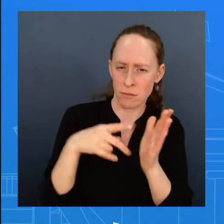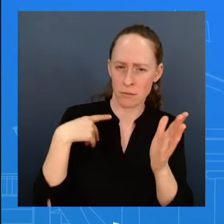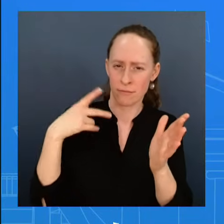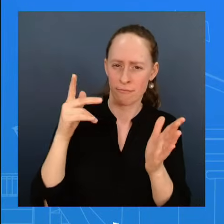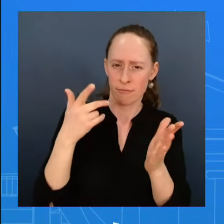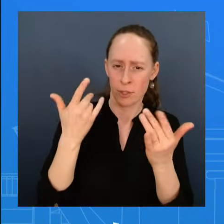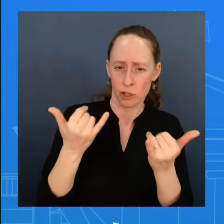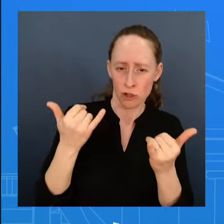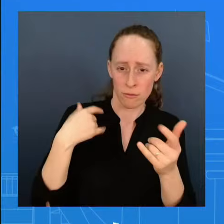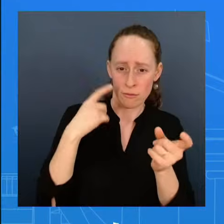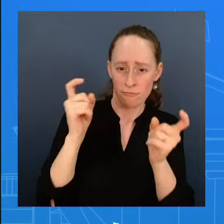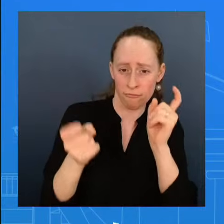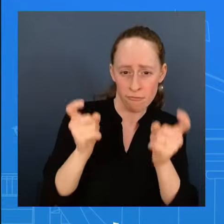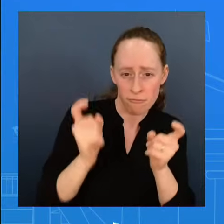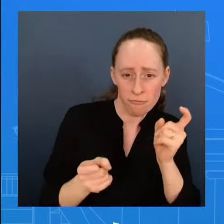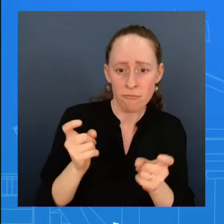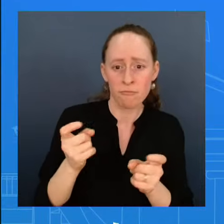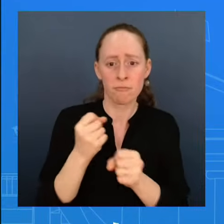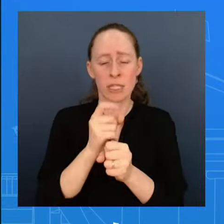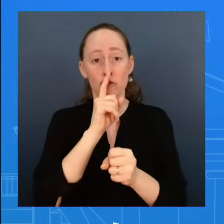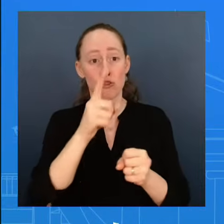I don't have anything to announce at this time.